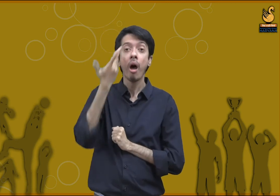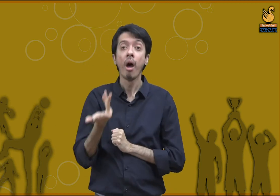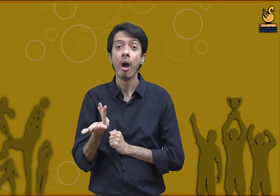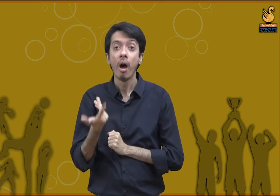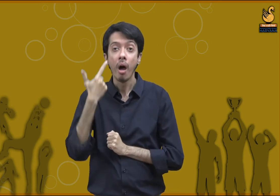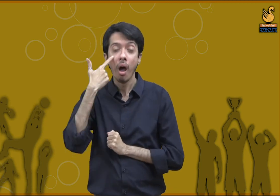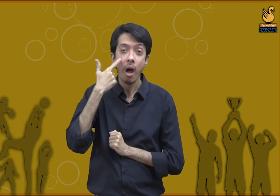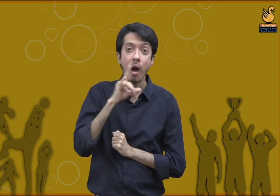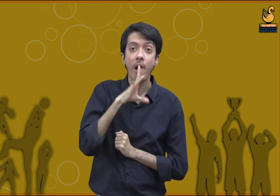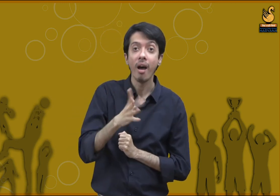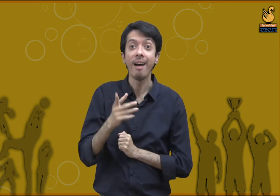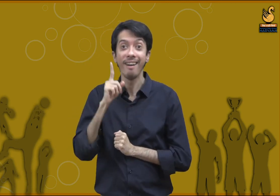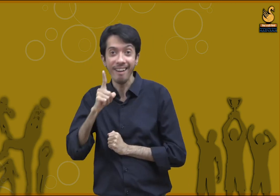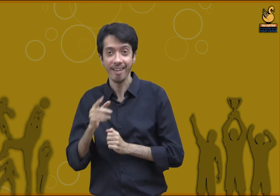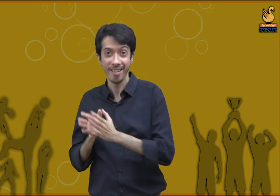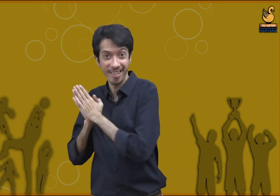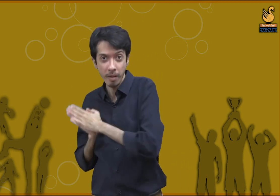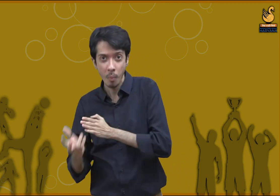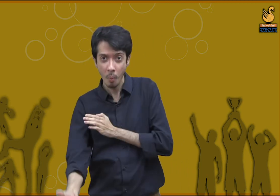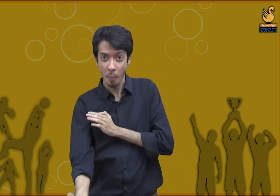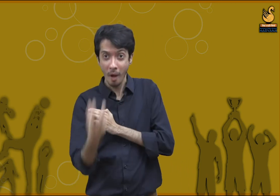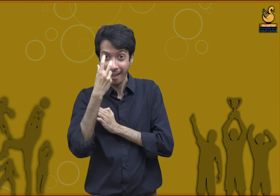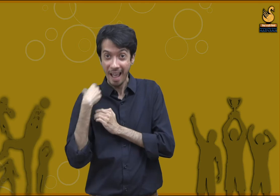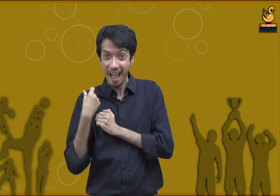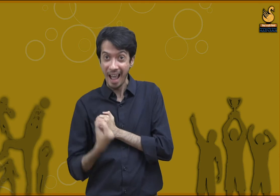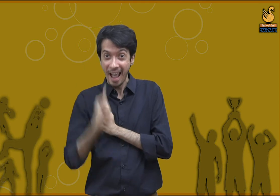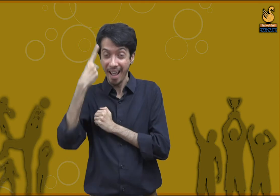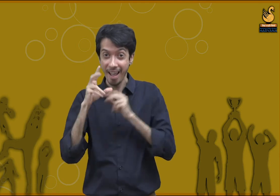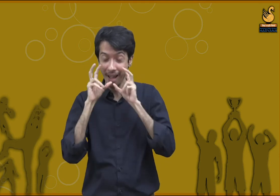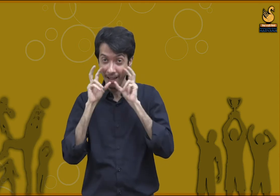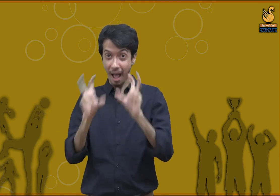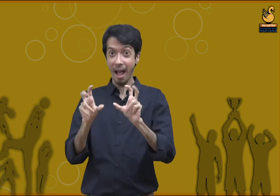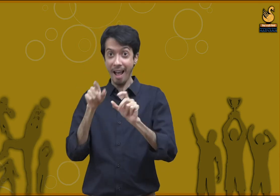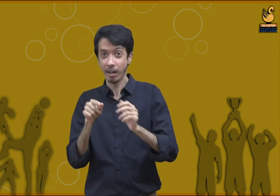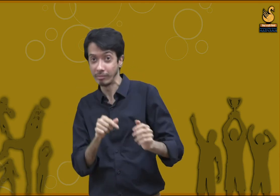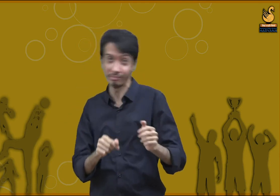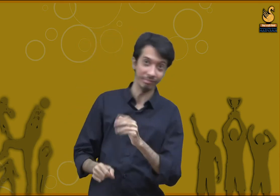then getting hit by the ball can cause bruising and if the player is attentive or focused